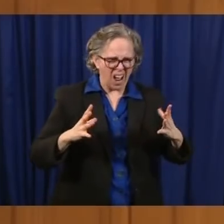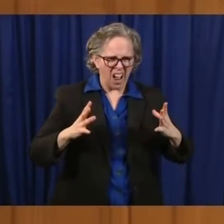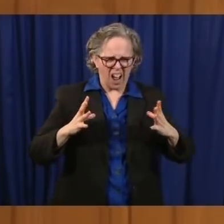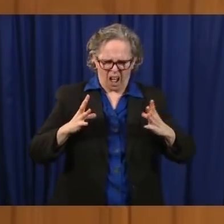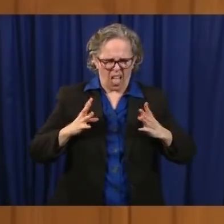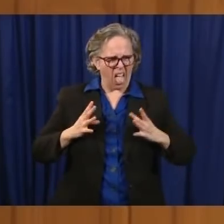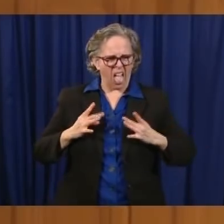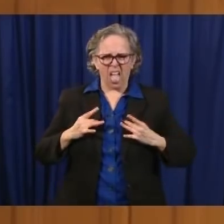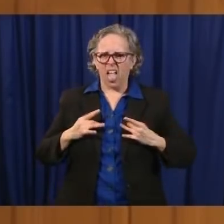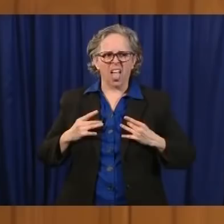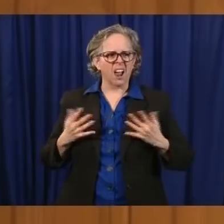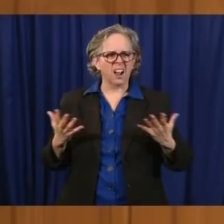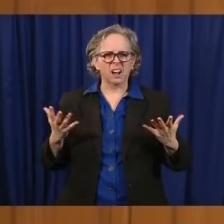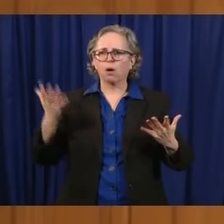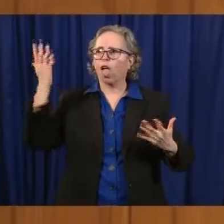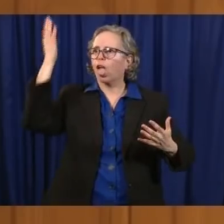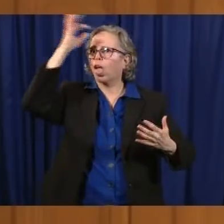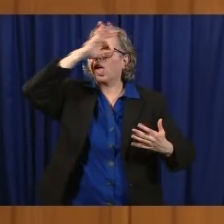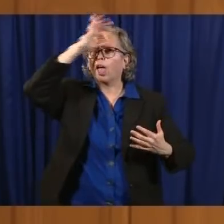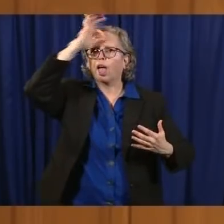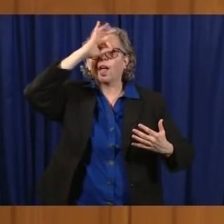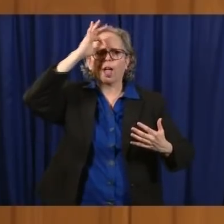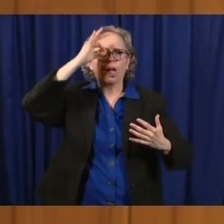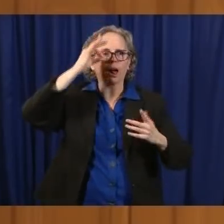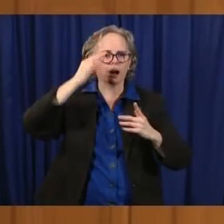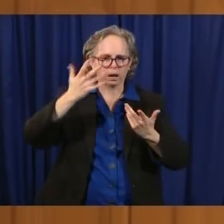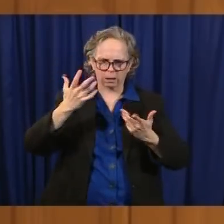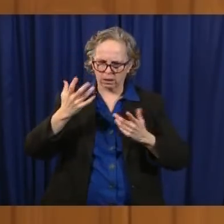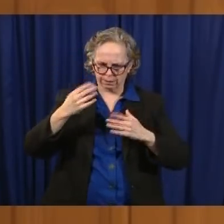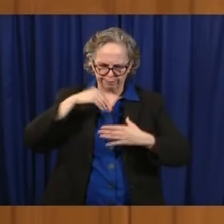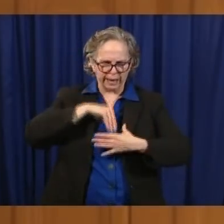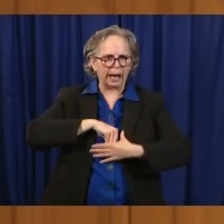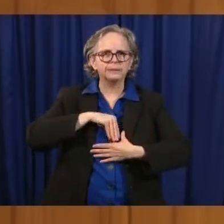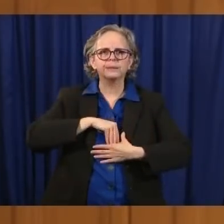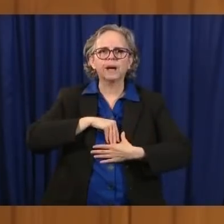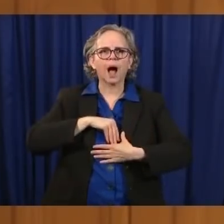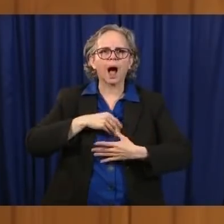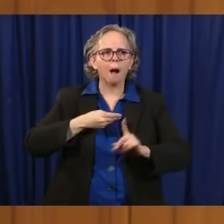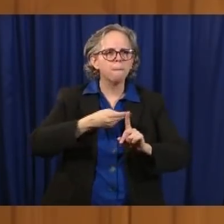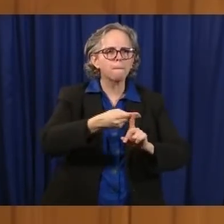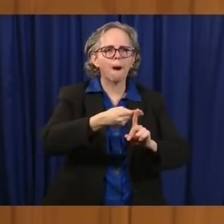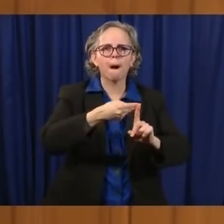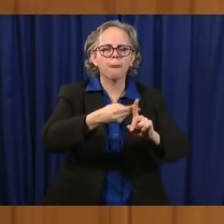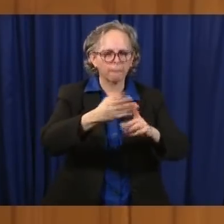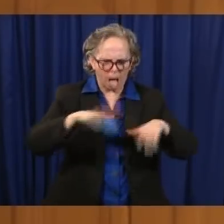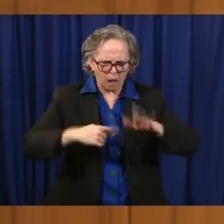AND CAREGIVERS COME, DOCTORS YOU ARE VISITING NURSING HOMES, ANYONE COULD ASYMPTOMATIC THE